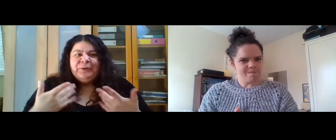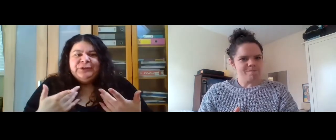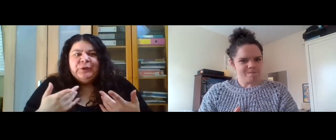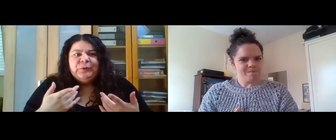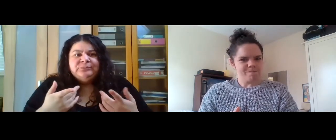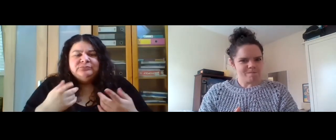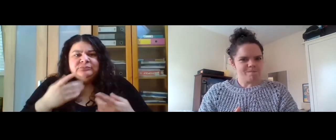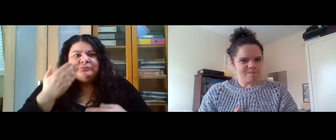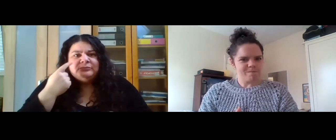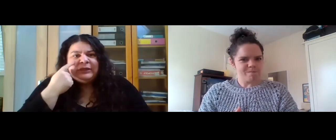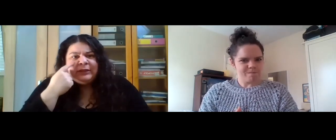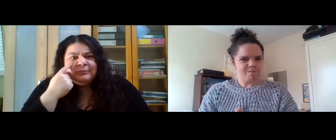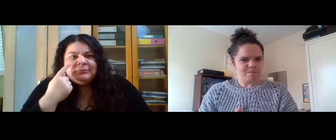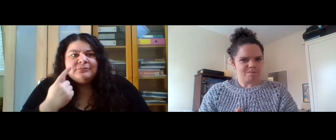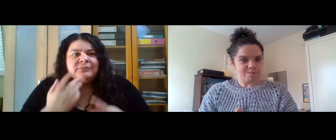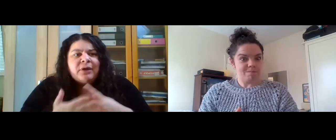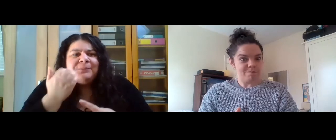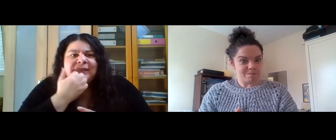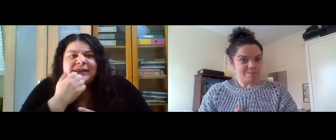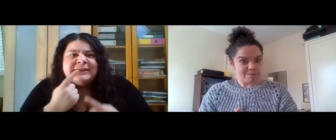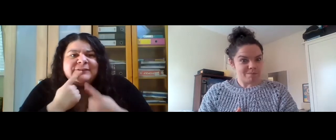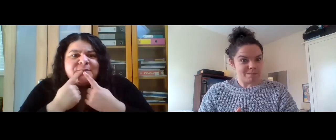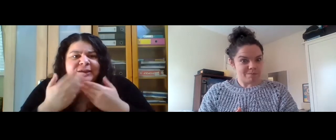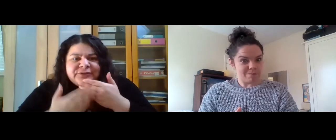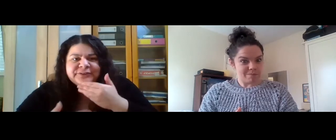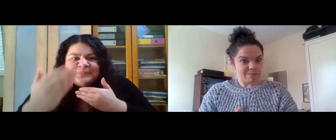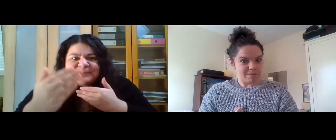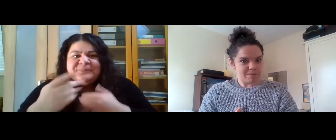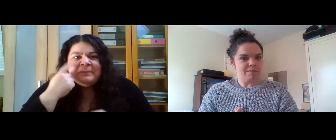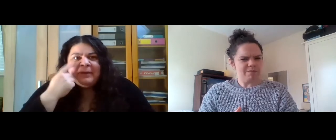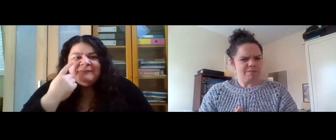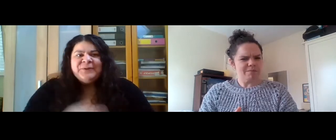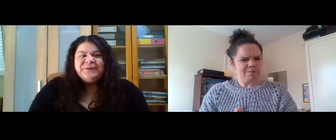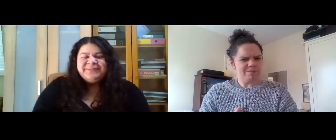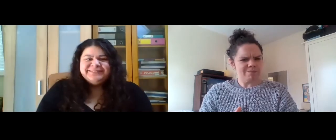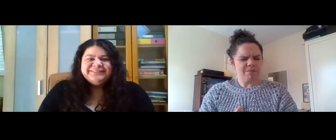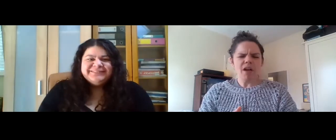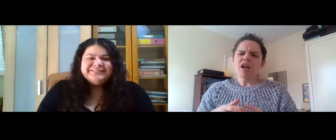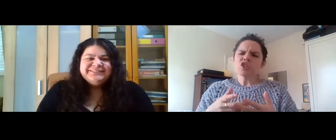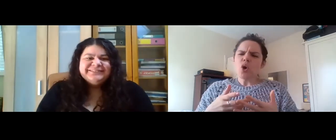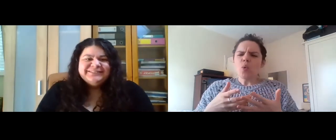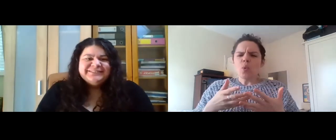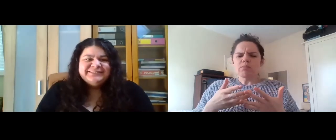I'll be keeping an eye on that and following the updates!